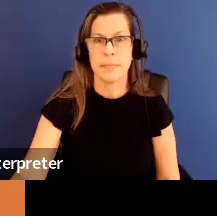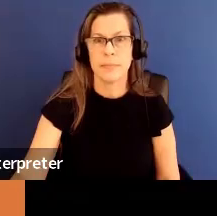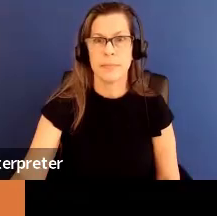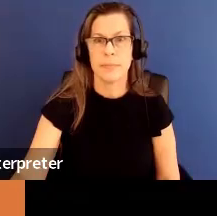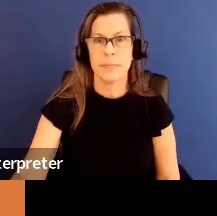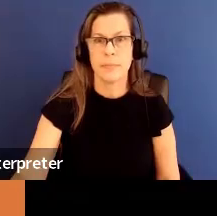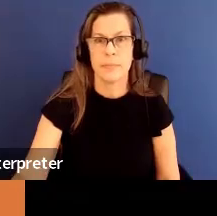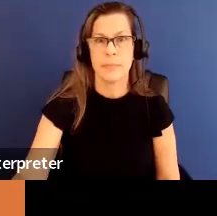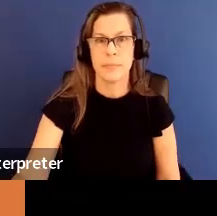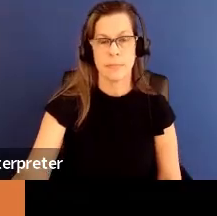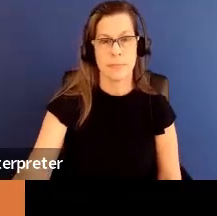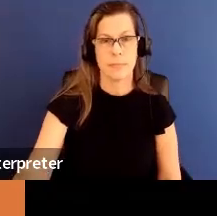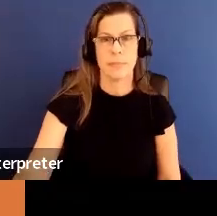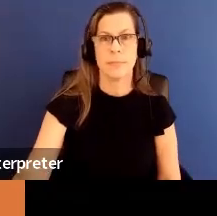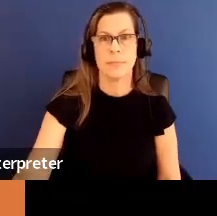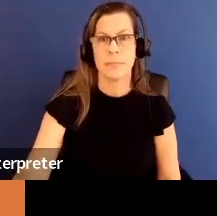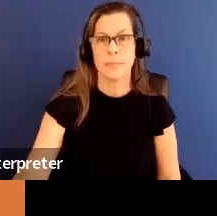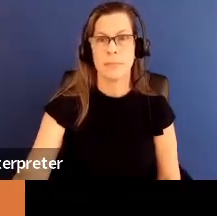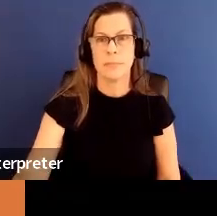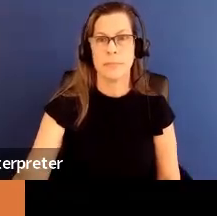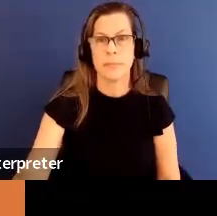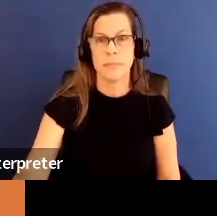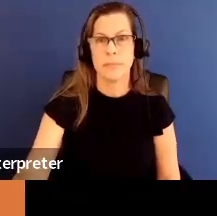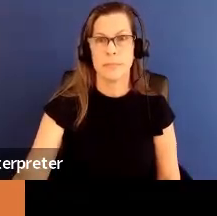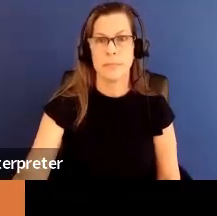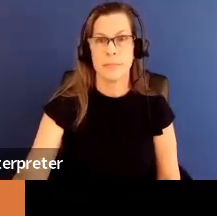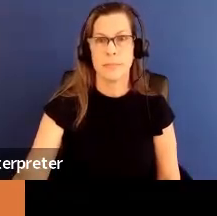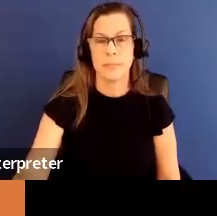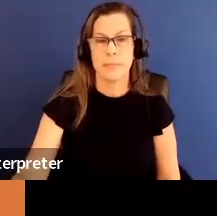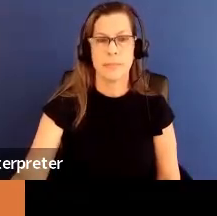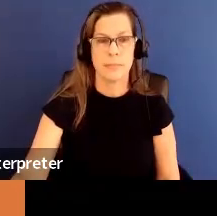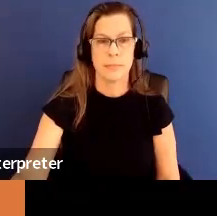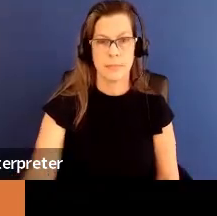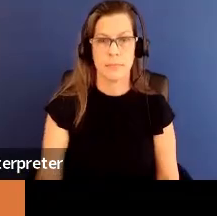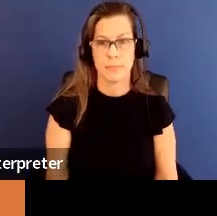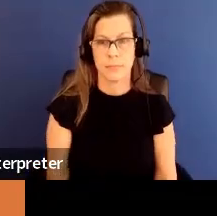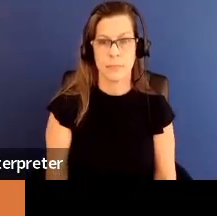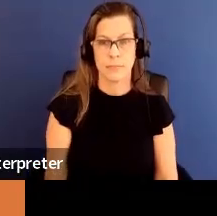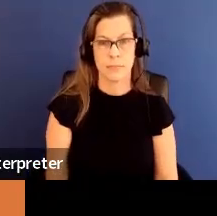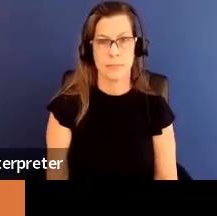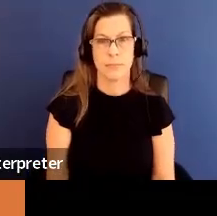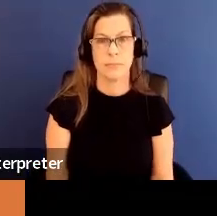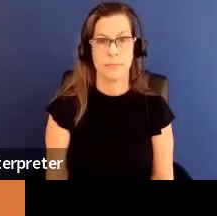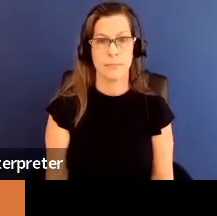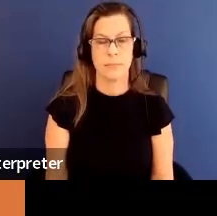these questions, but that is where my lived experience comes in to this and some of my